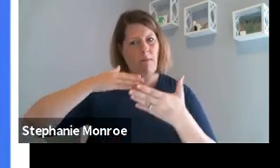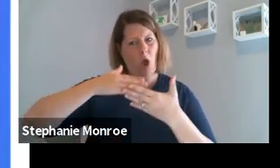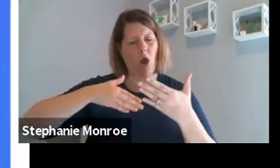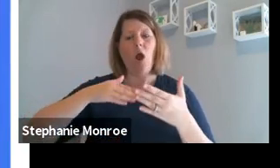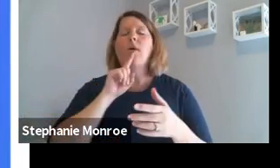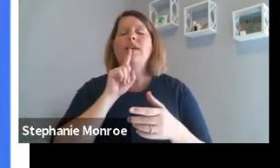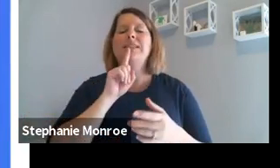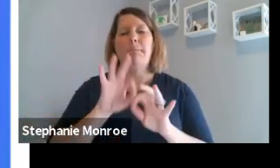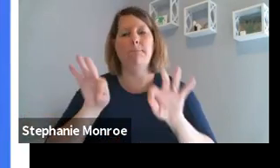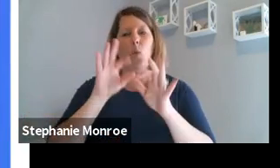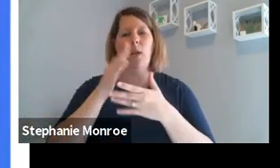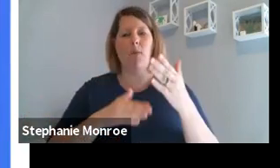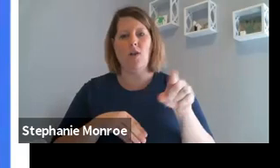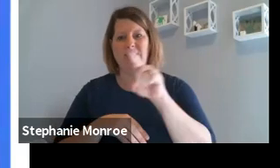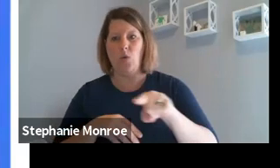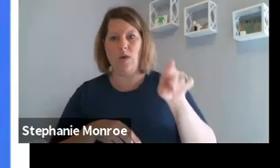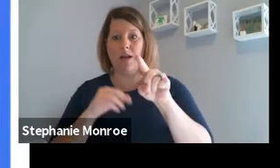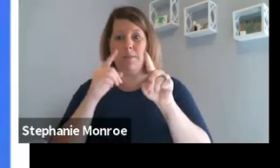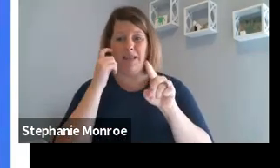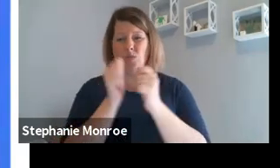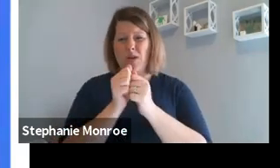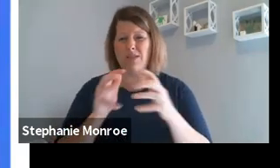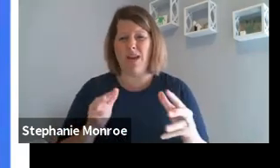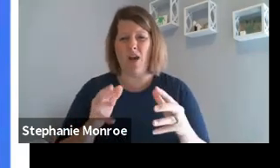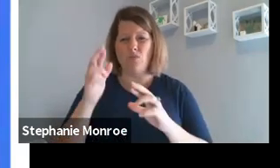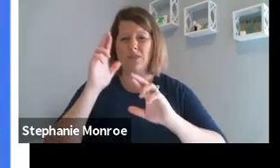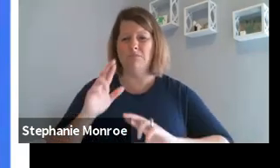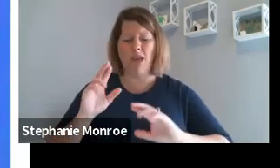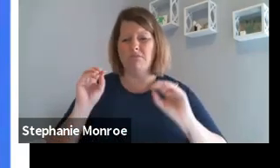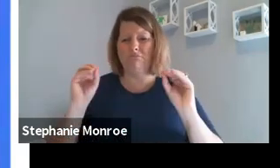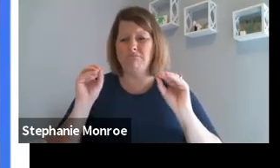because without respect, there isn't any capacity to accept